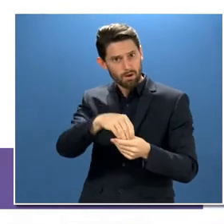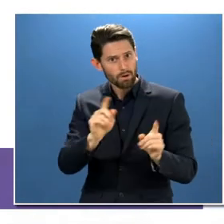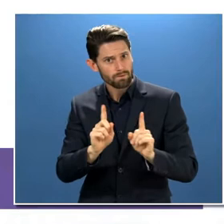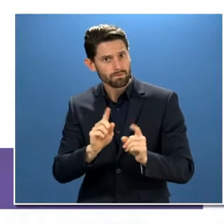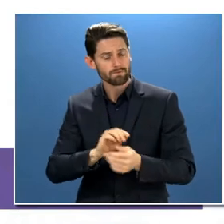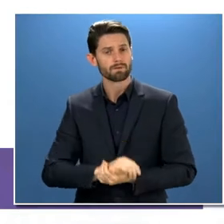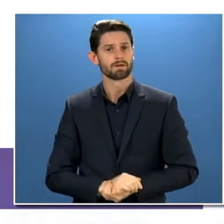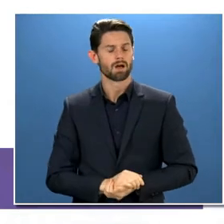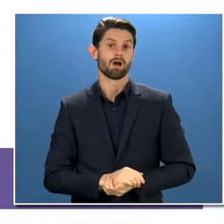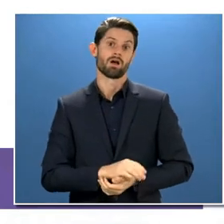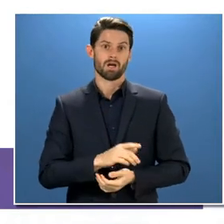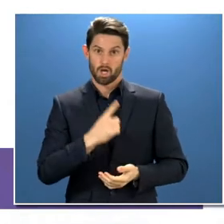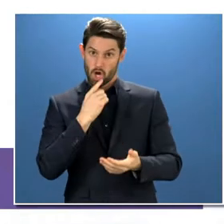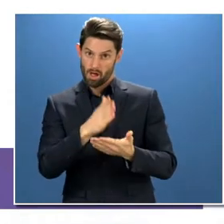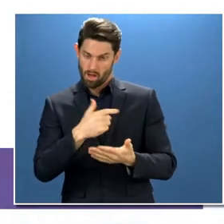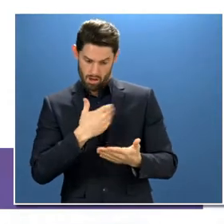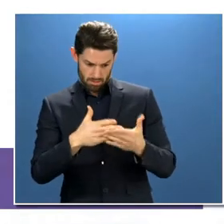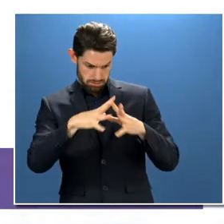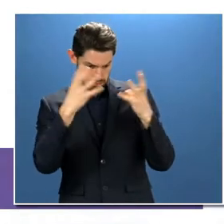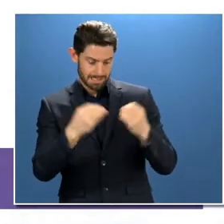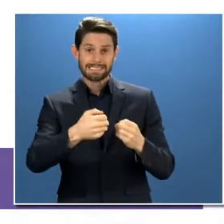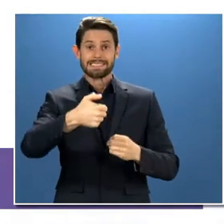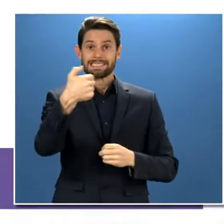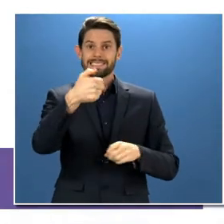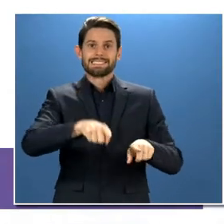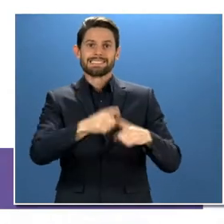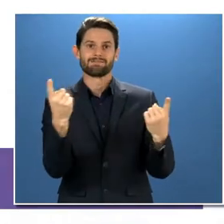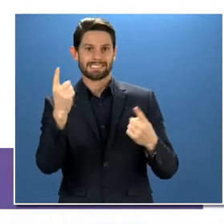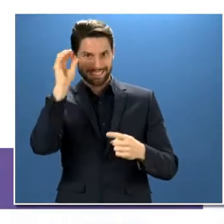I think I sit on approximately 16 different committees.